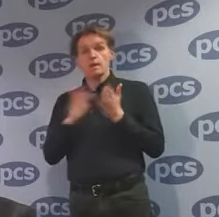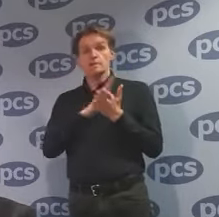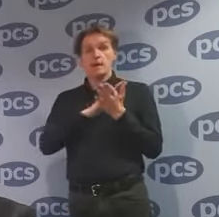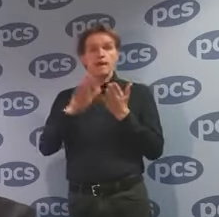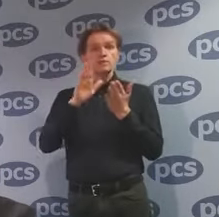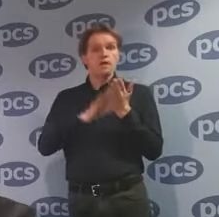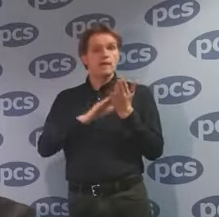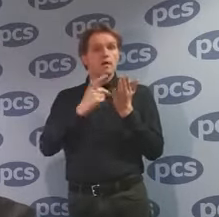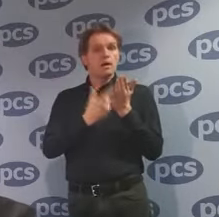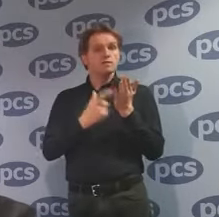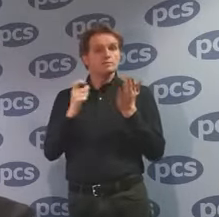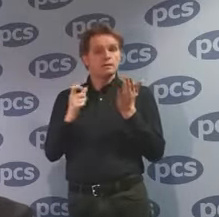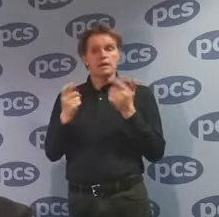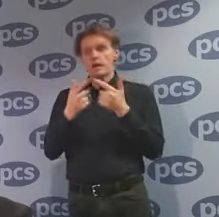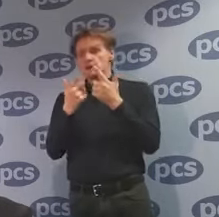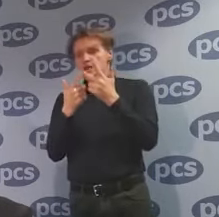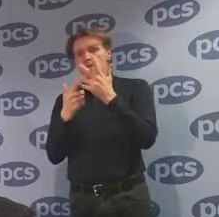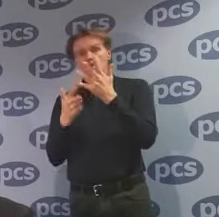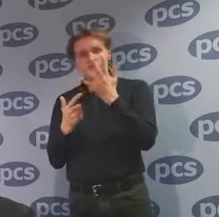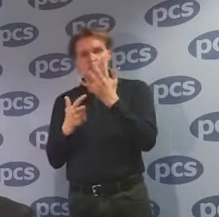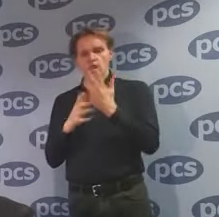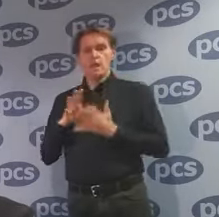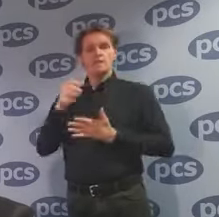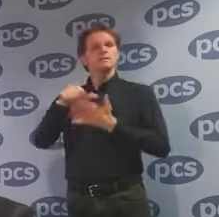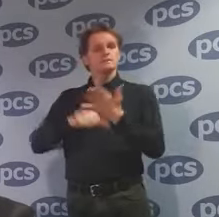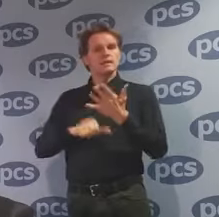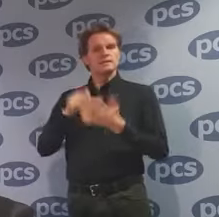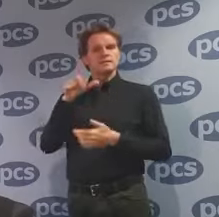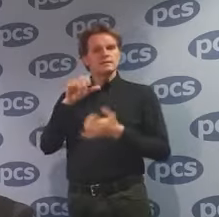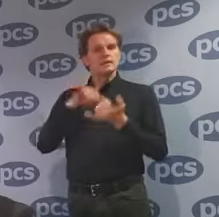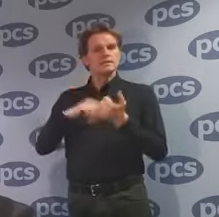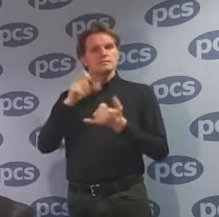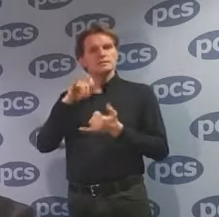so our message I think to our members there is with the group executive and